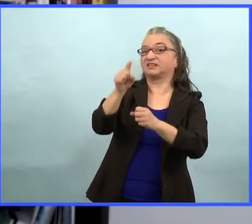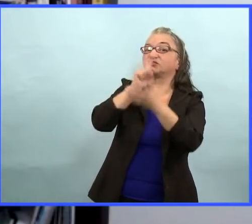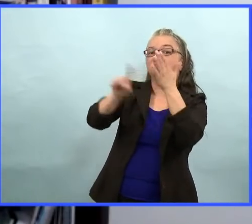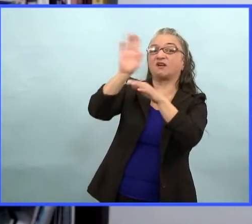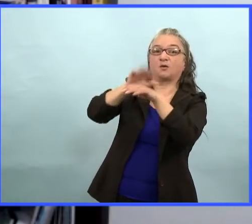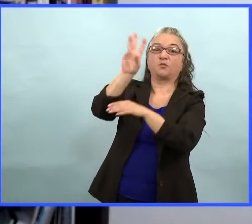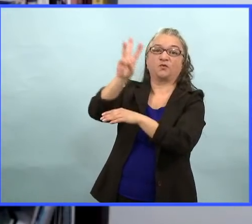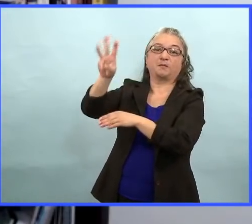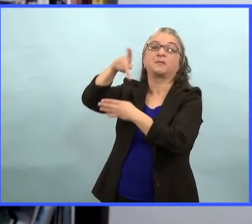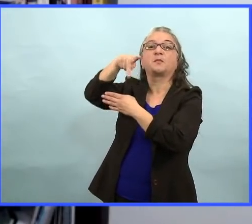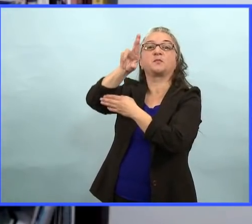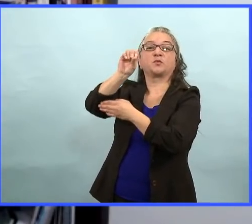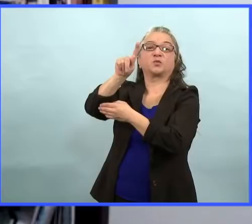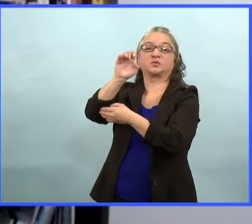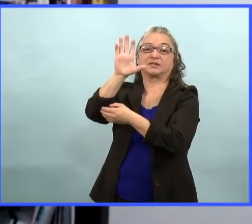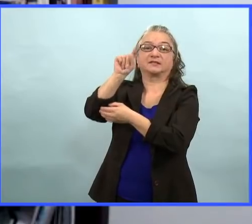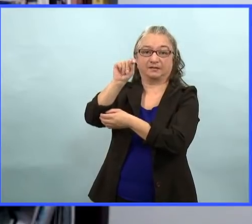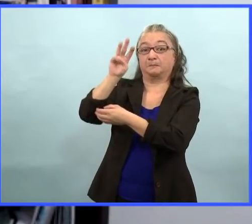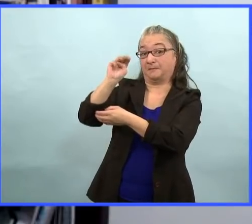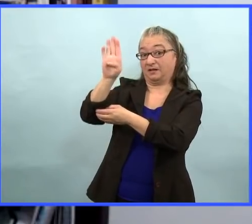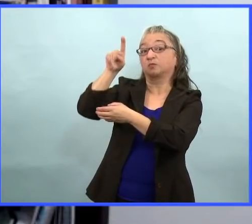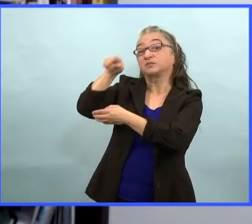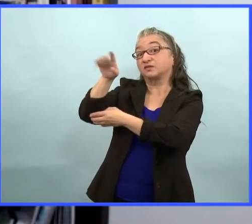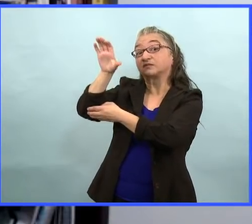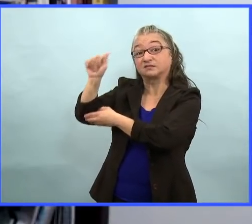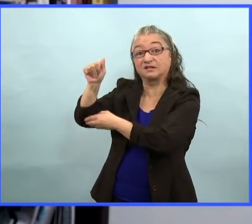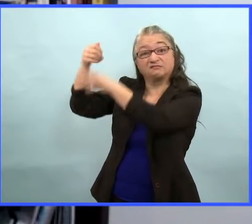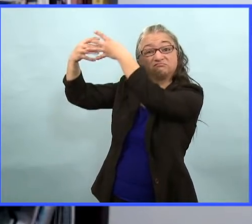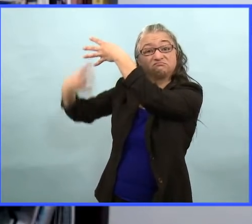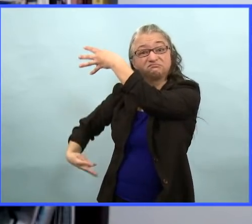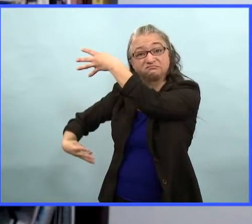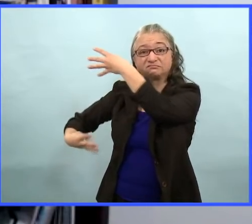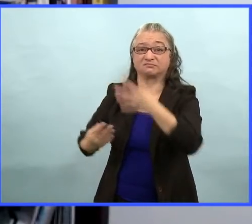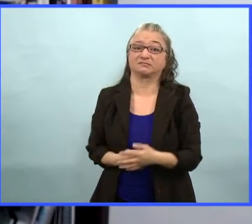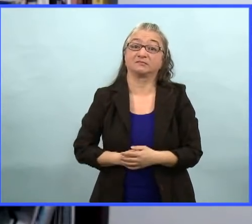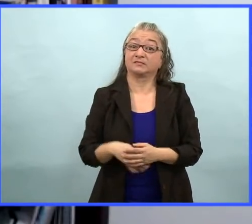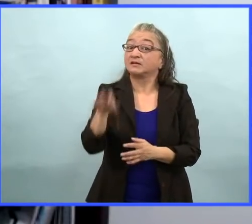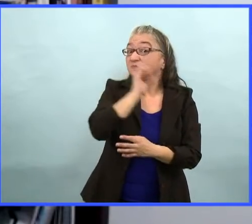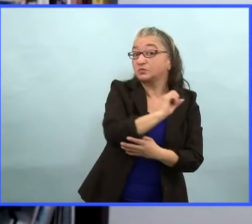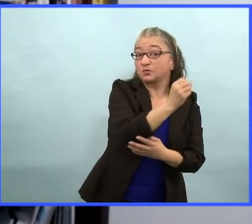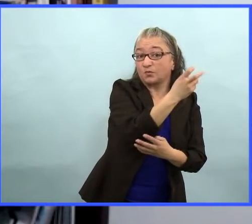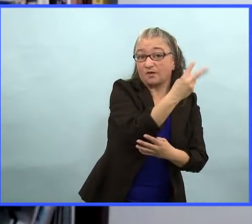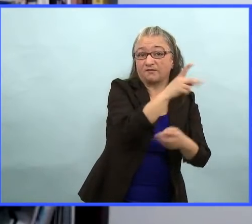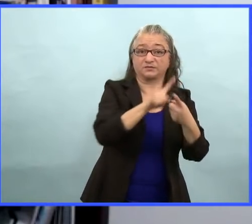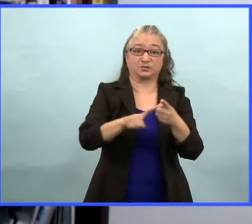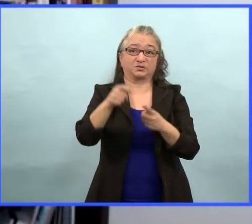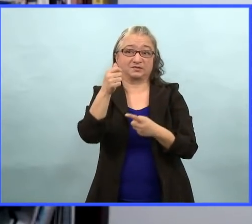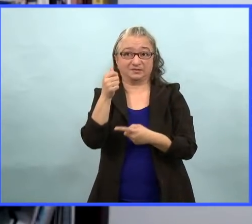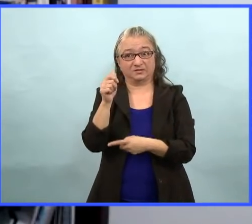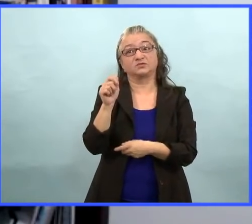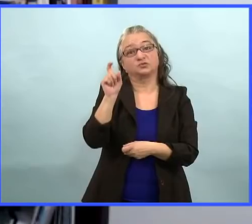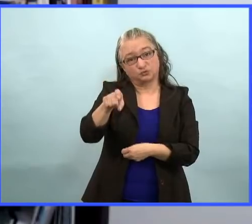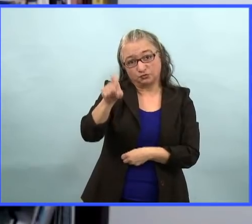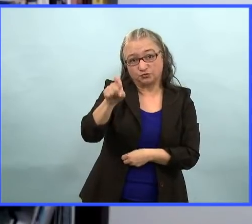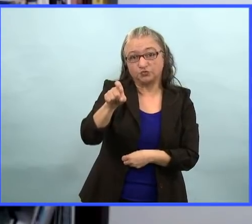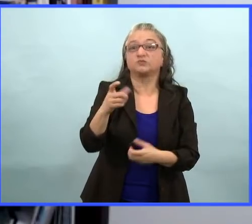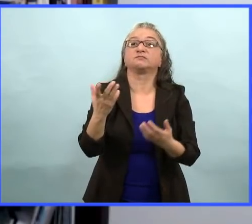the teens age 12 to 17 are recommended to receive the third dose if they belong to a racialized or